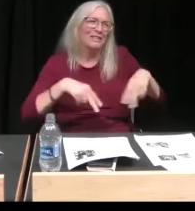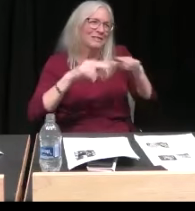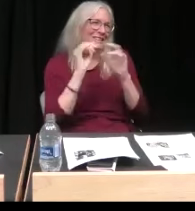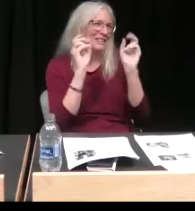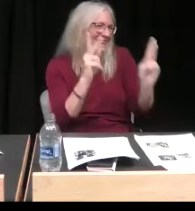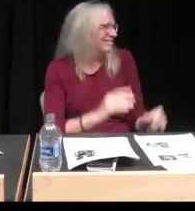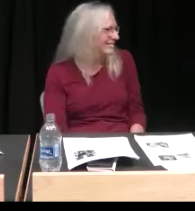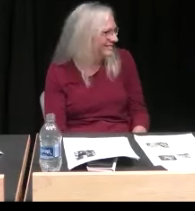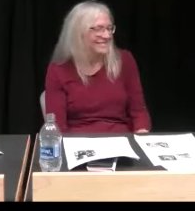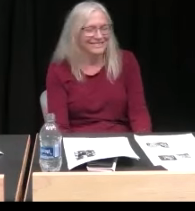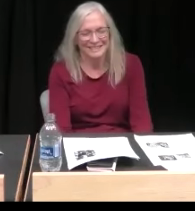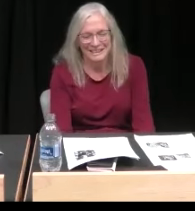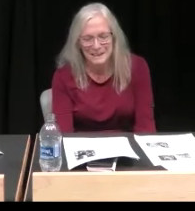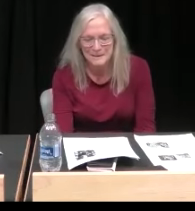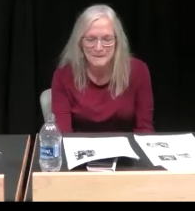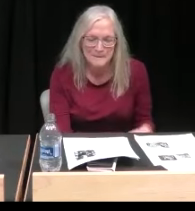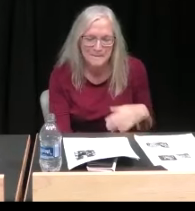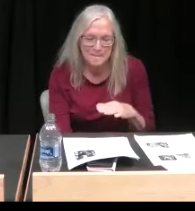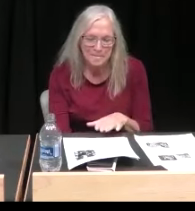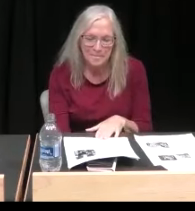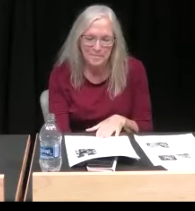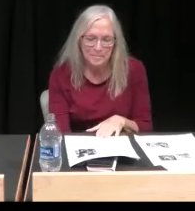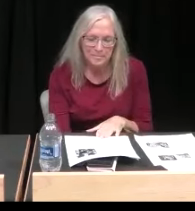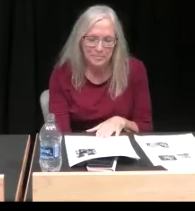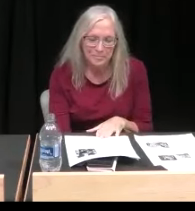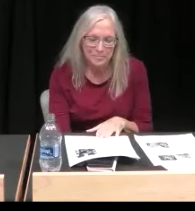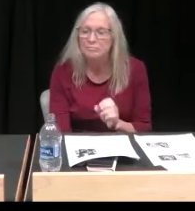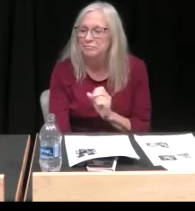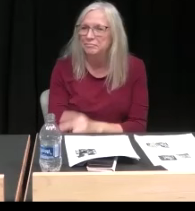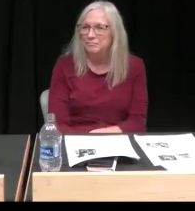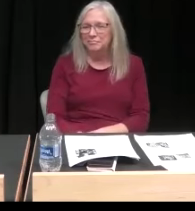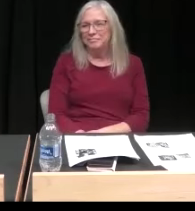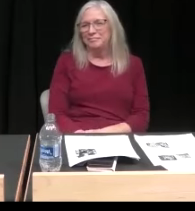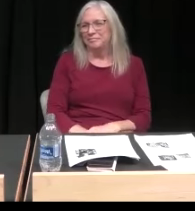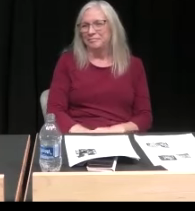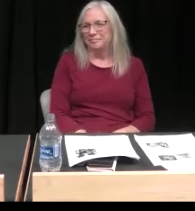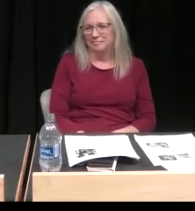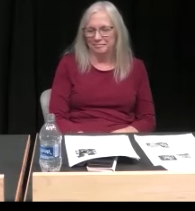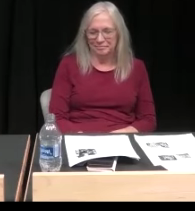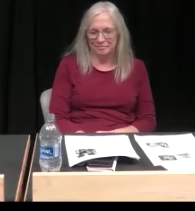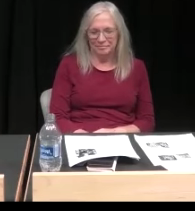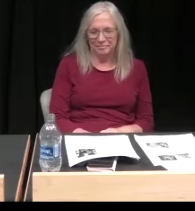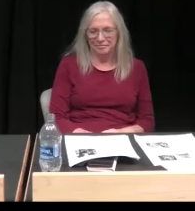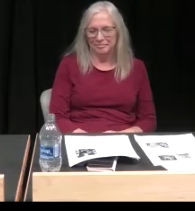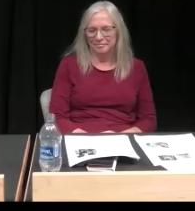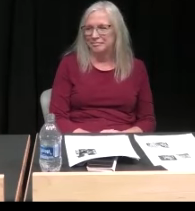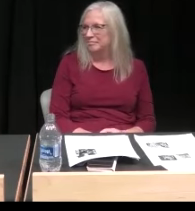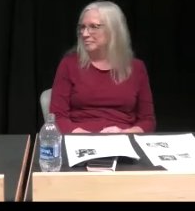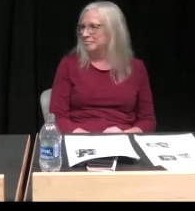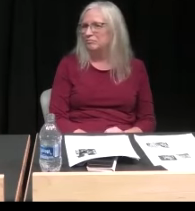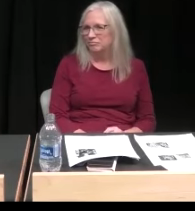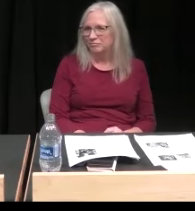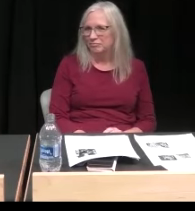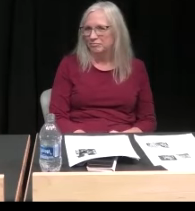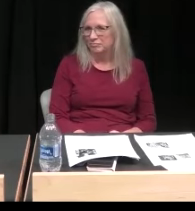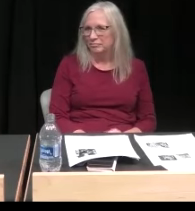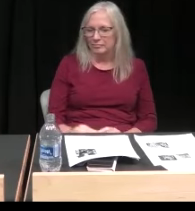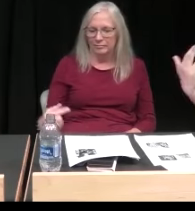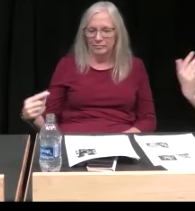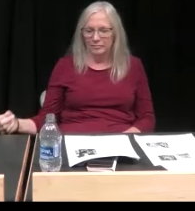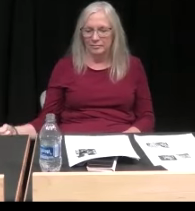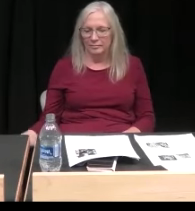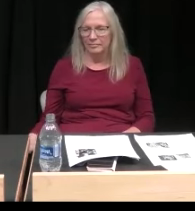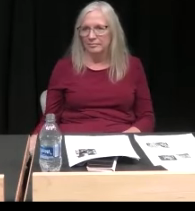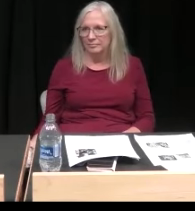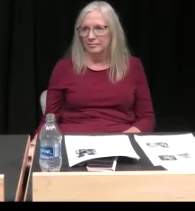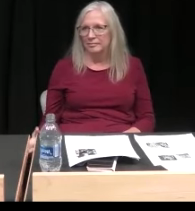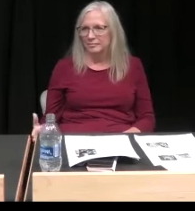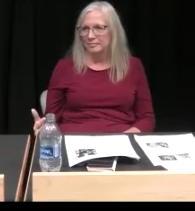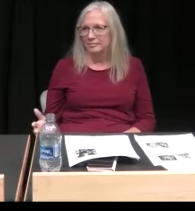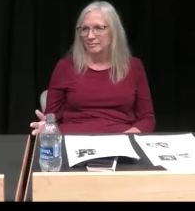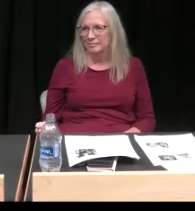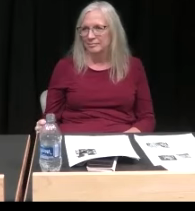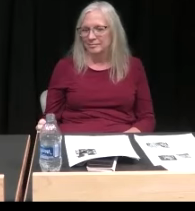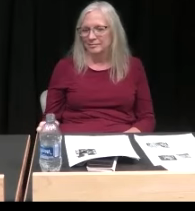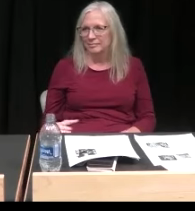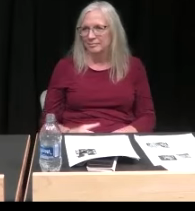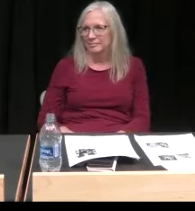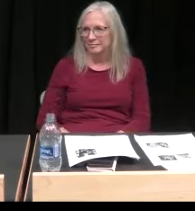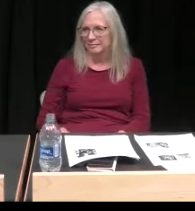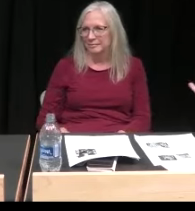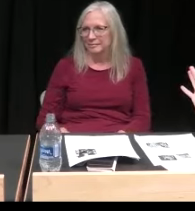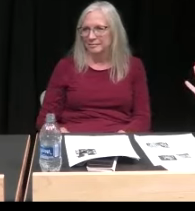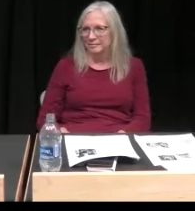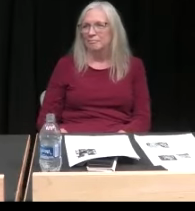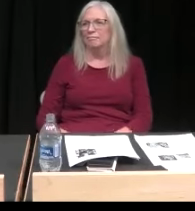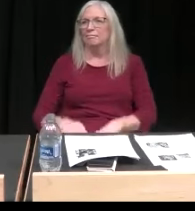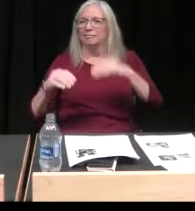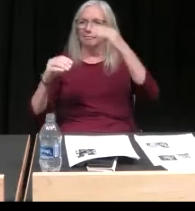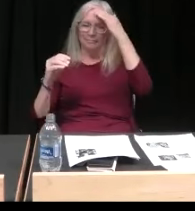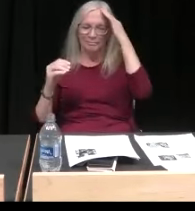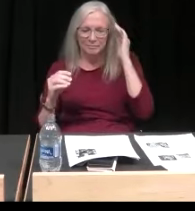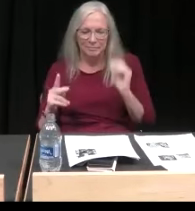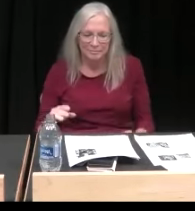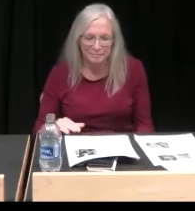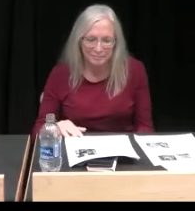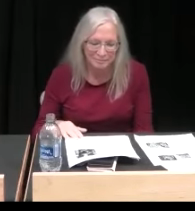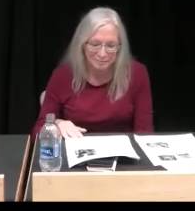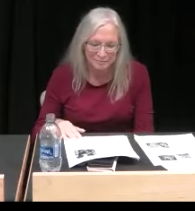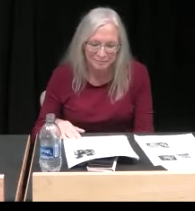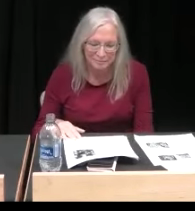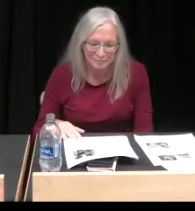hilarious in our community but we definitely Embrace those values and those differences